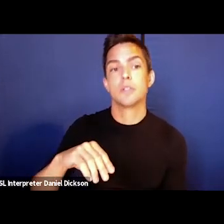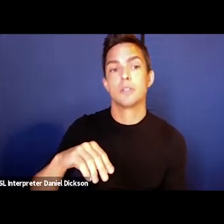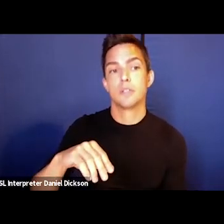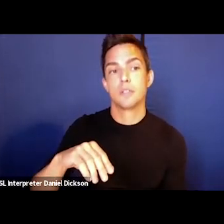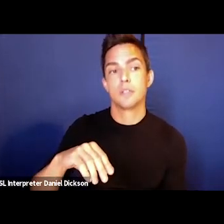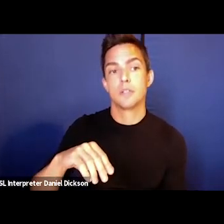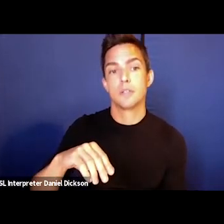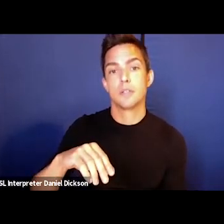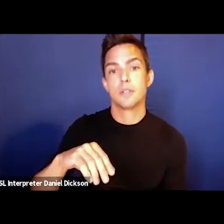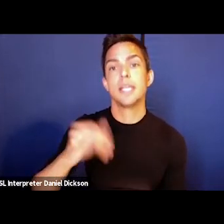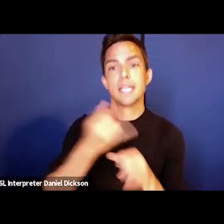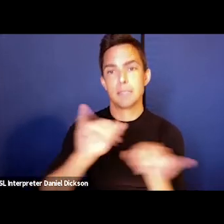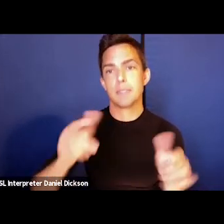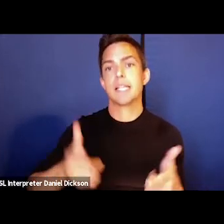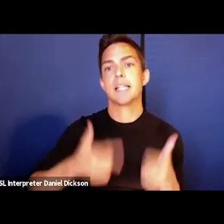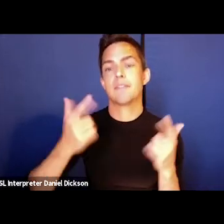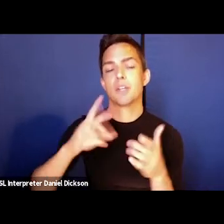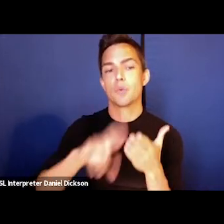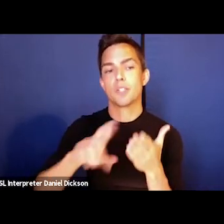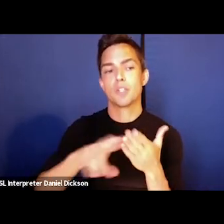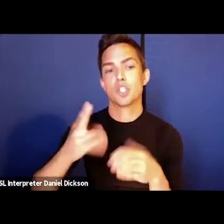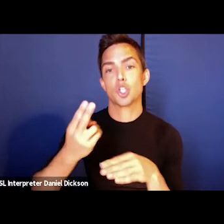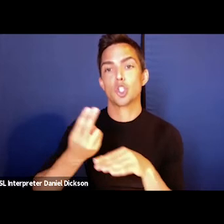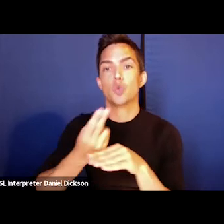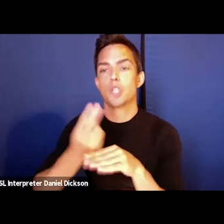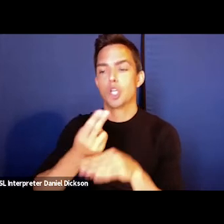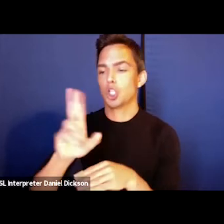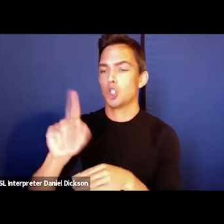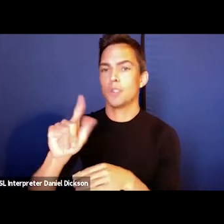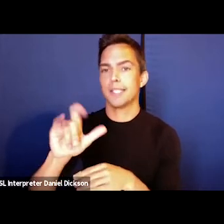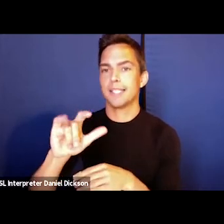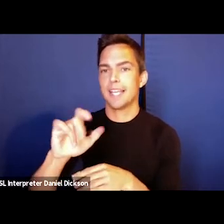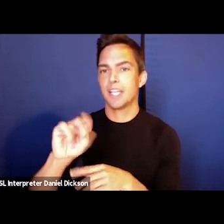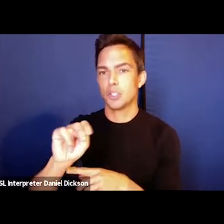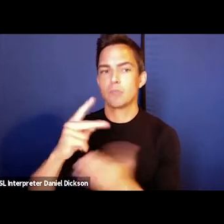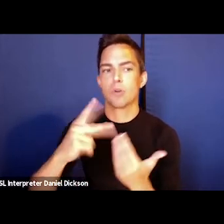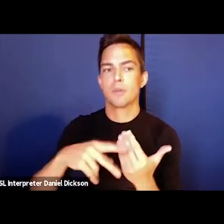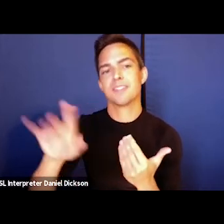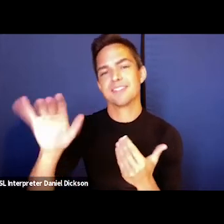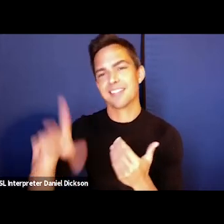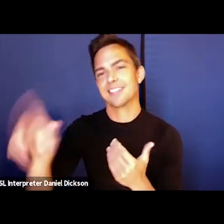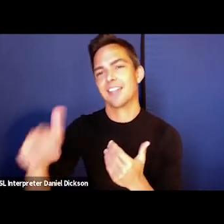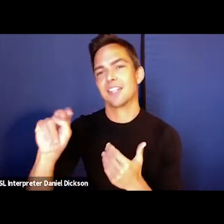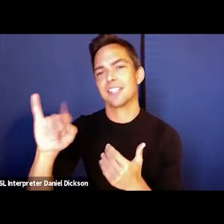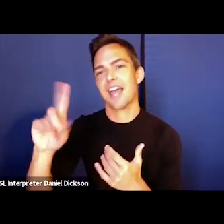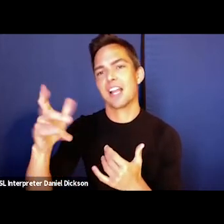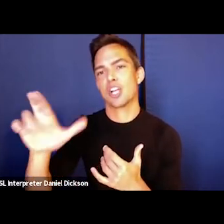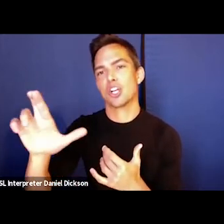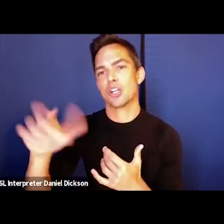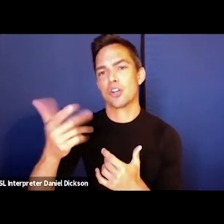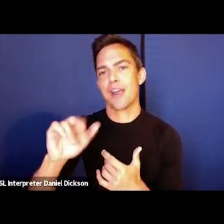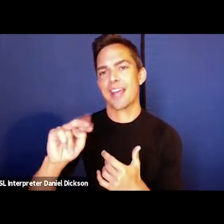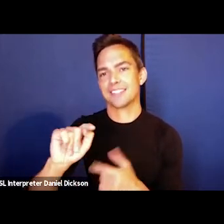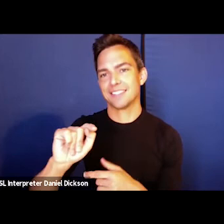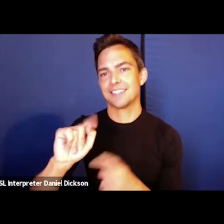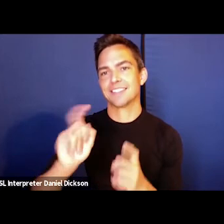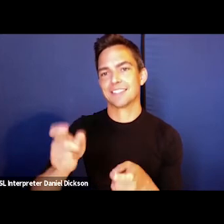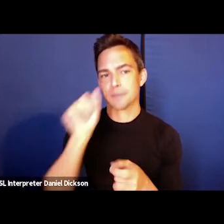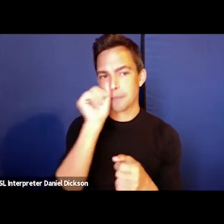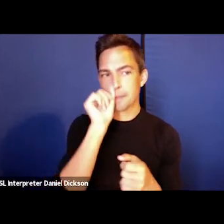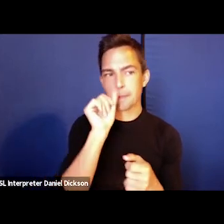Independent Living Research Utilization program. Another neither grant. But here are some comments